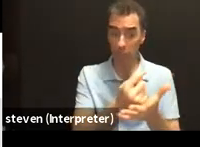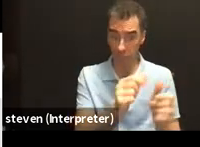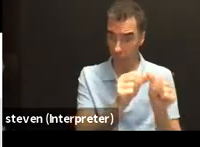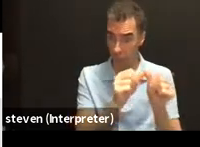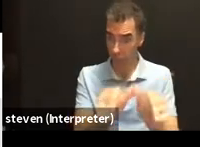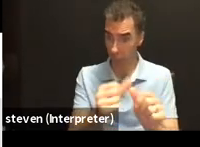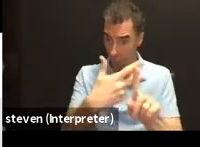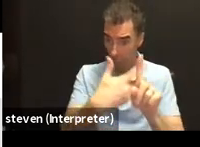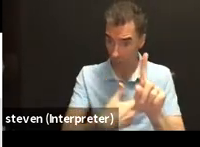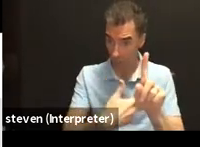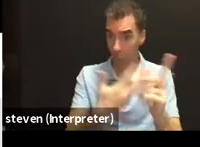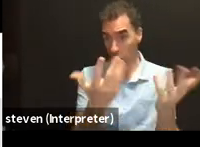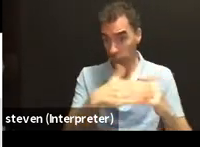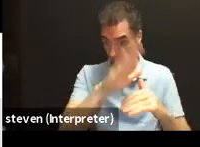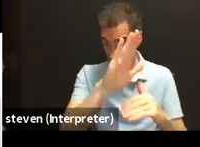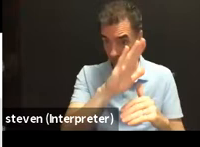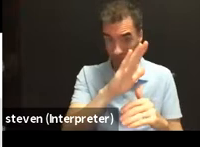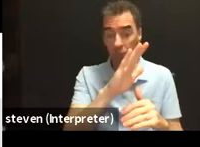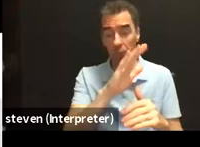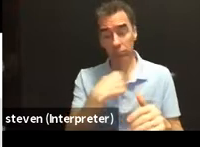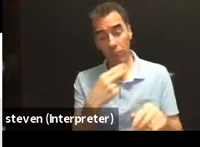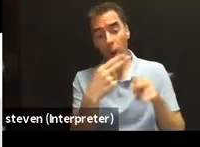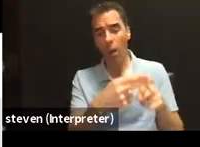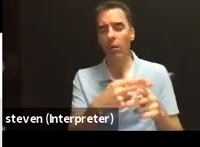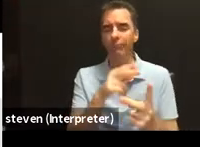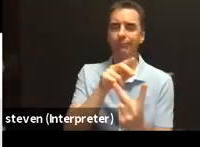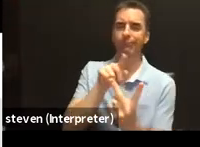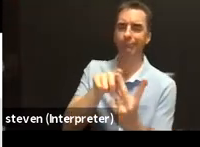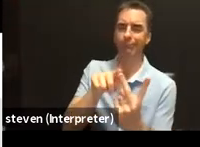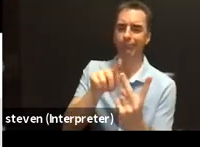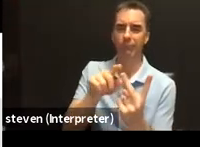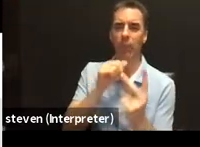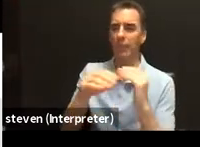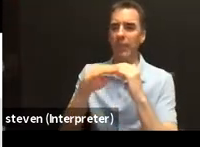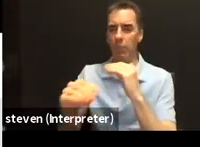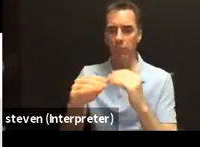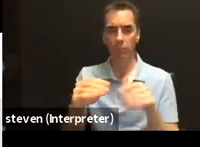maria.rodriguez: Or Plus they're considered to be unstable, the house because technically their house, even though they're in a treatment.